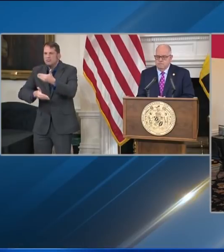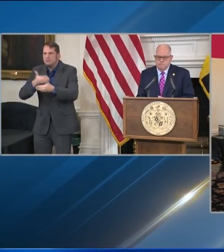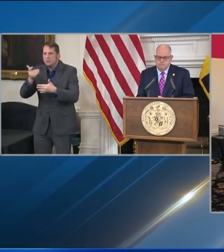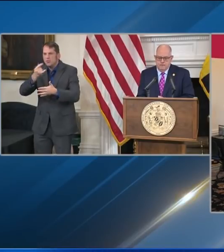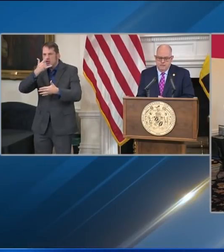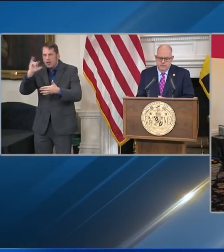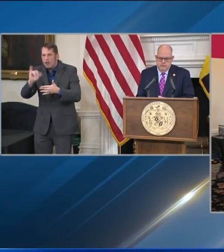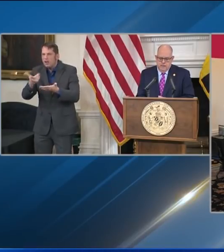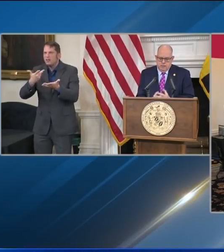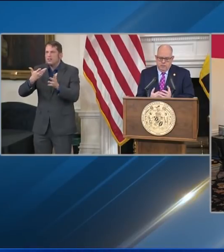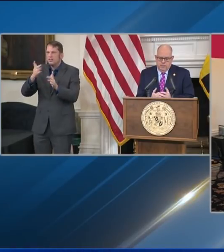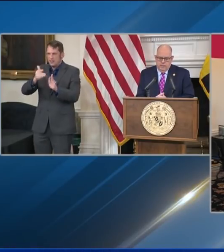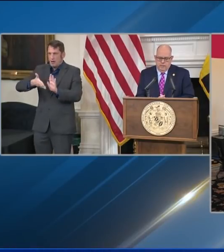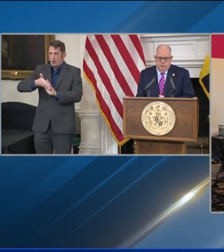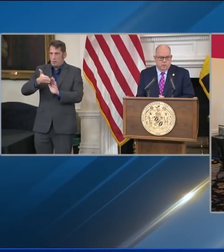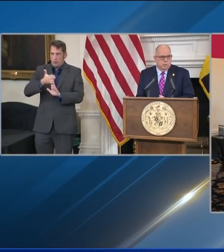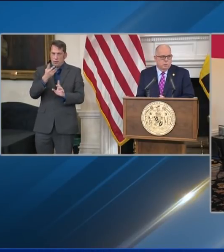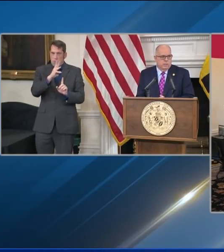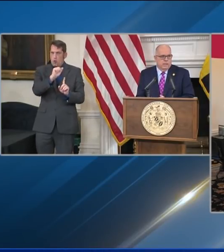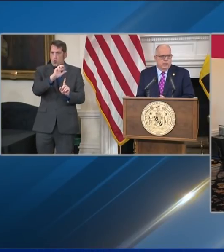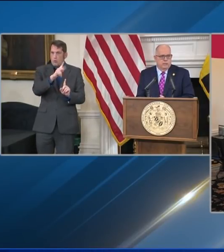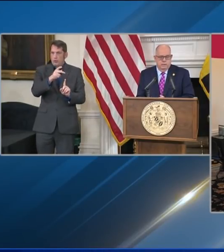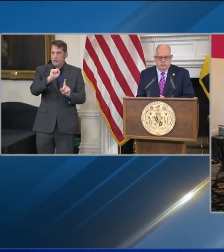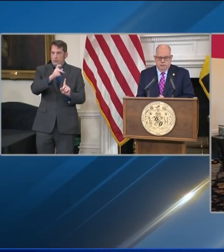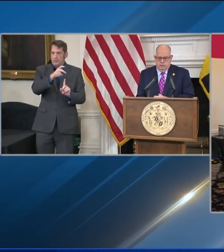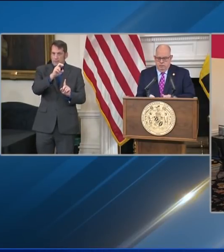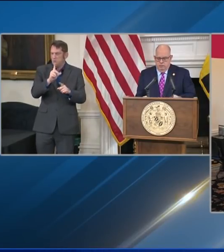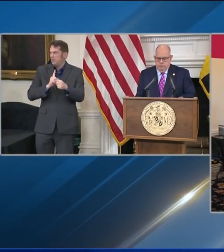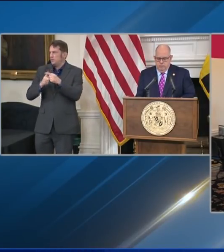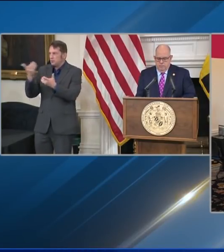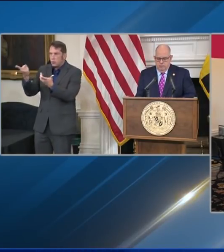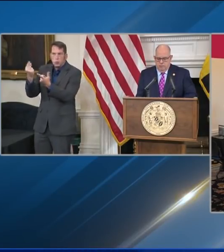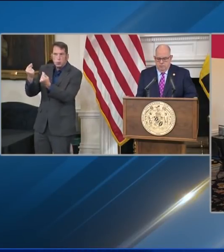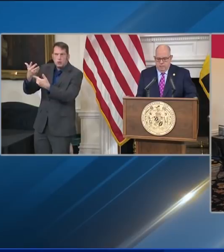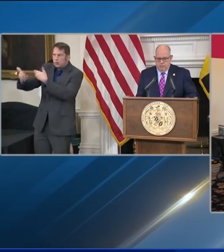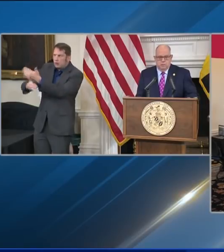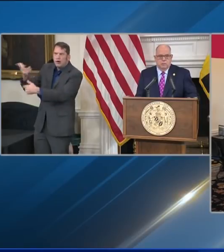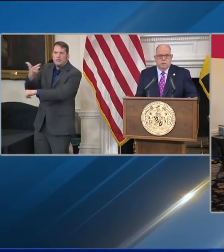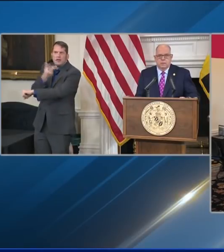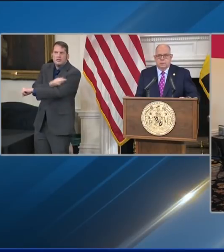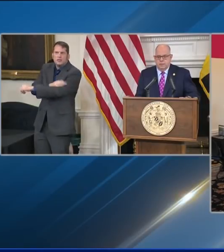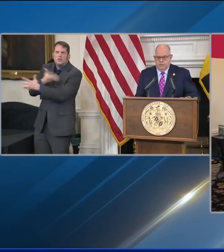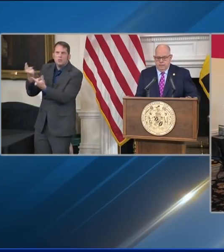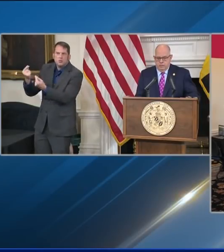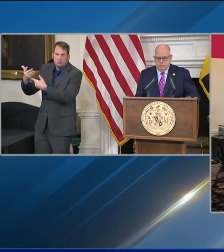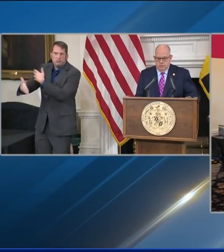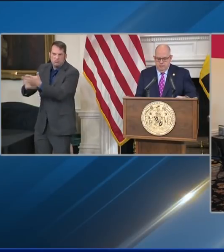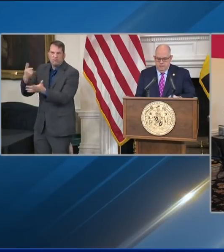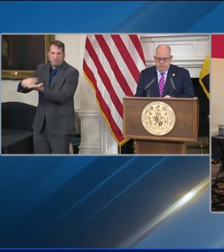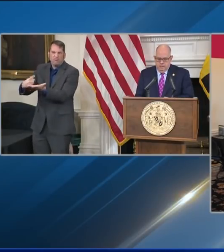AND TO IT DISCUSS THE PROGRESS ON OPERATION WARP SPEED AND VACCINE DEVELOPMENTS.